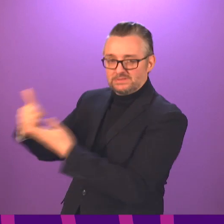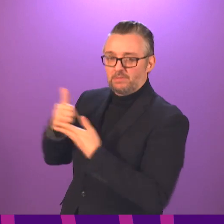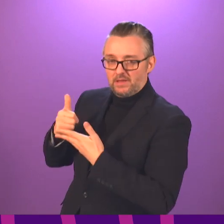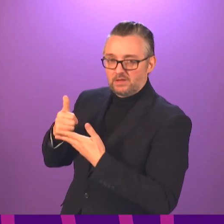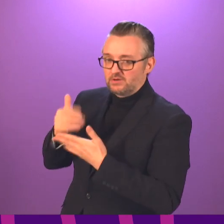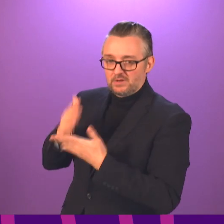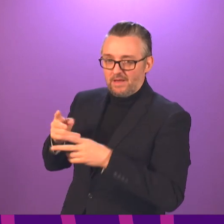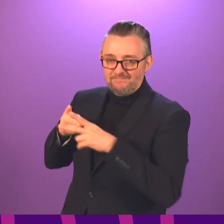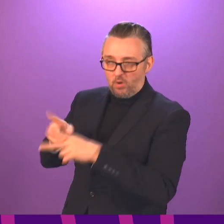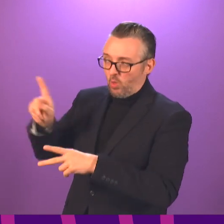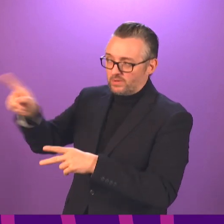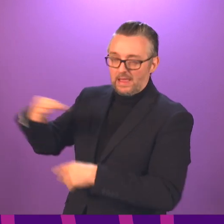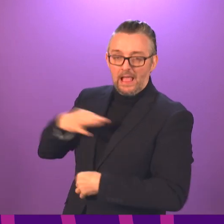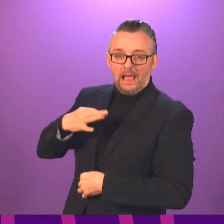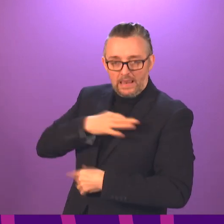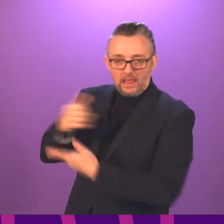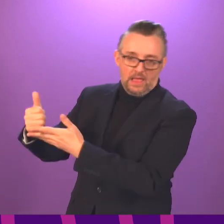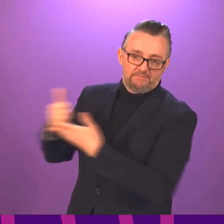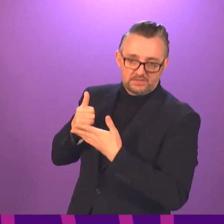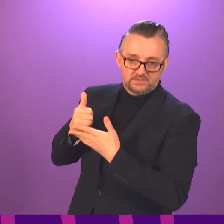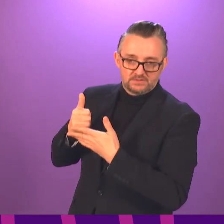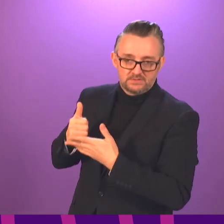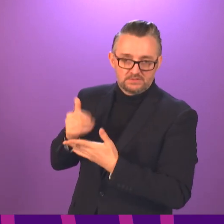it is important that we stick to the clinical advice.